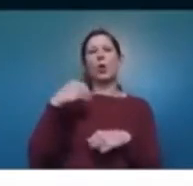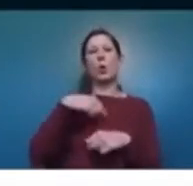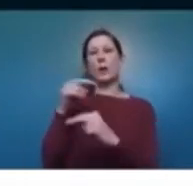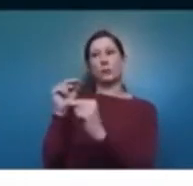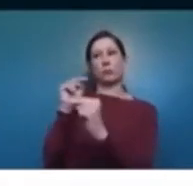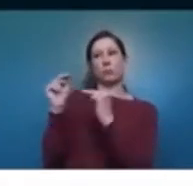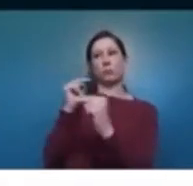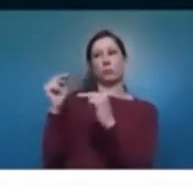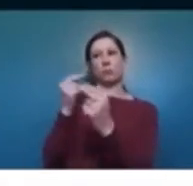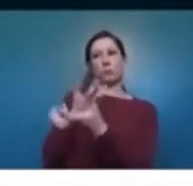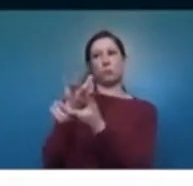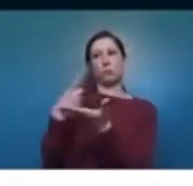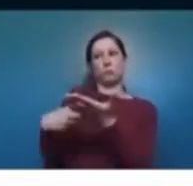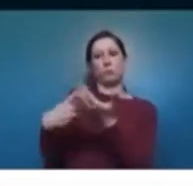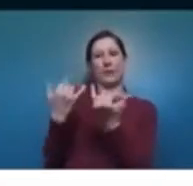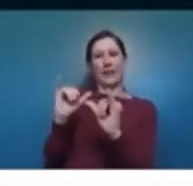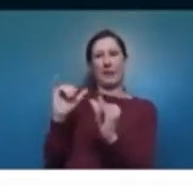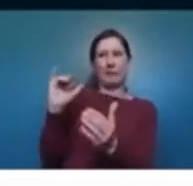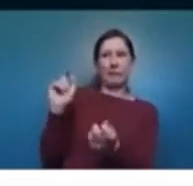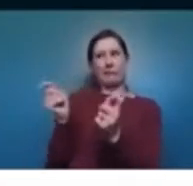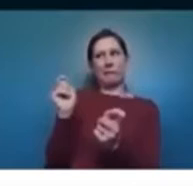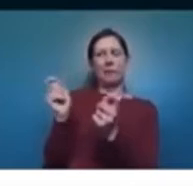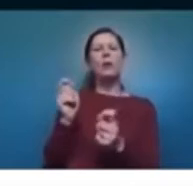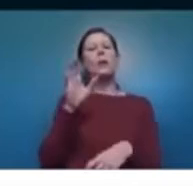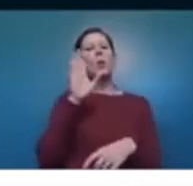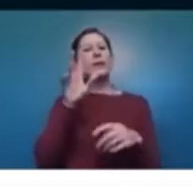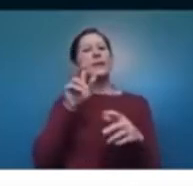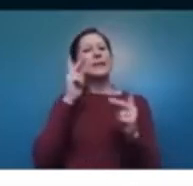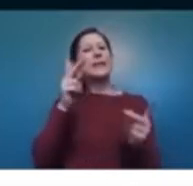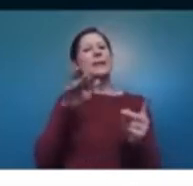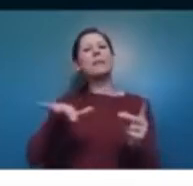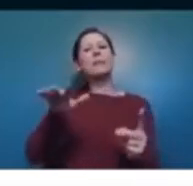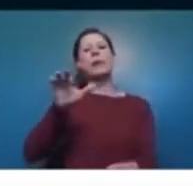speak. But you should begin to see some of that around April 27th.